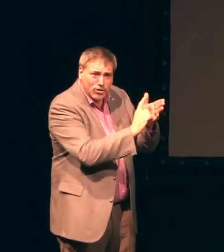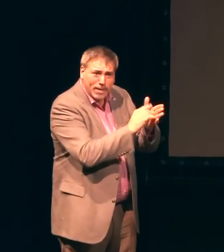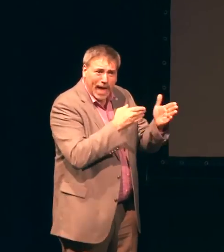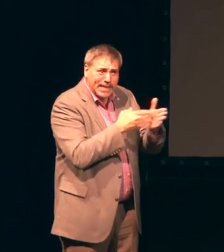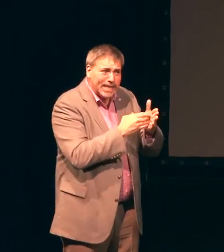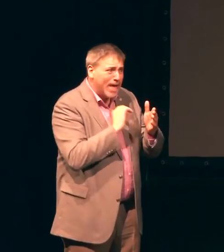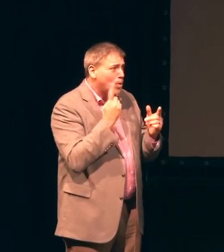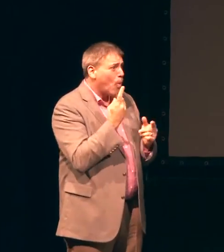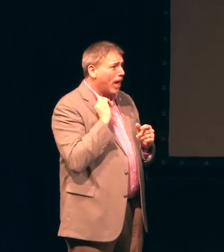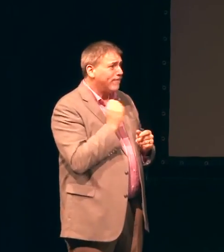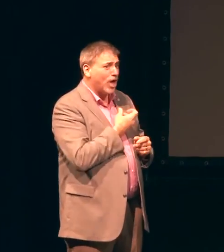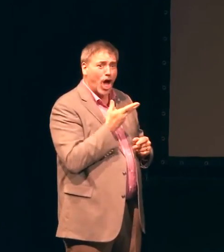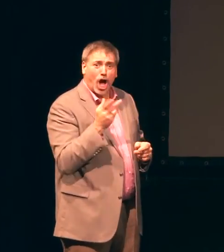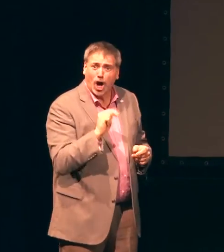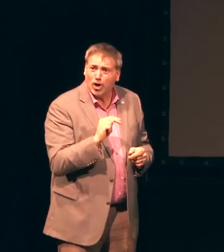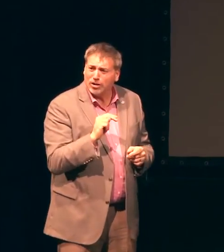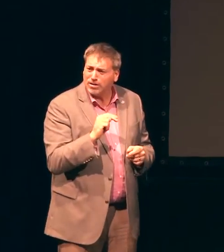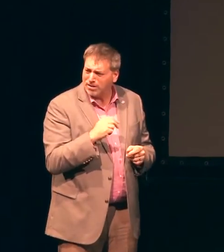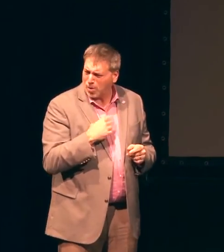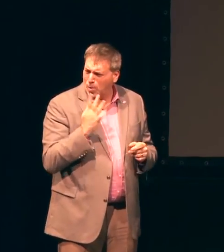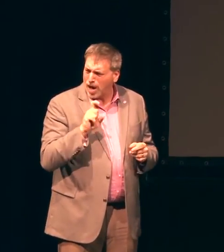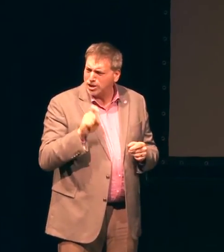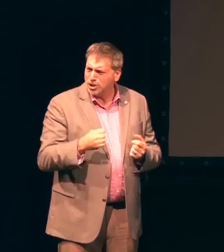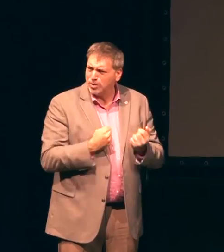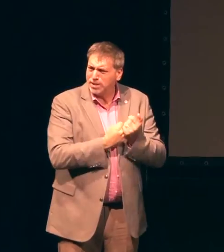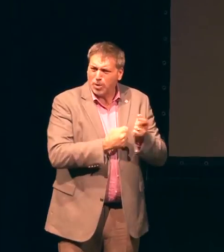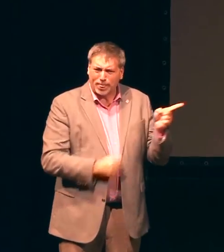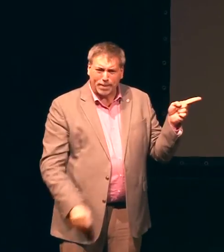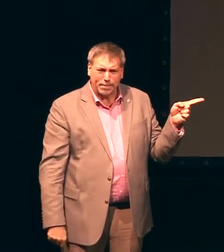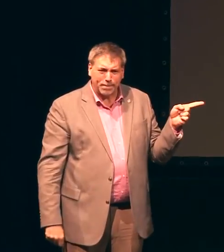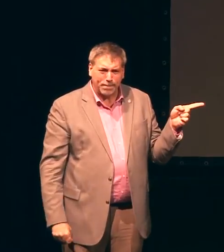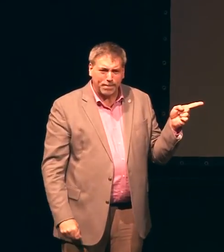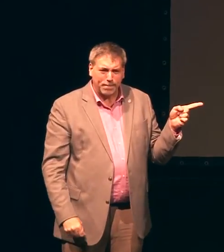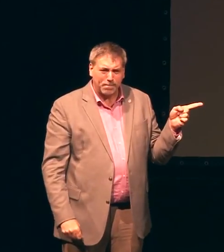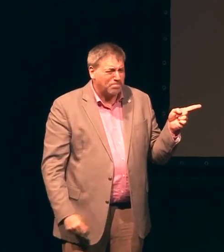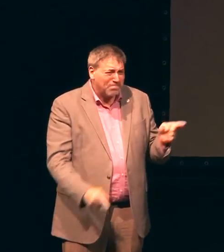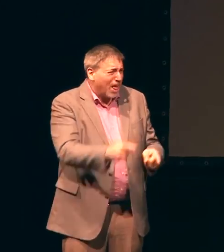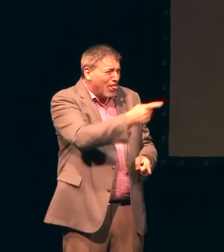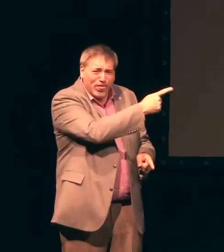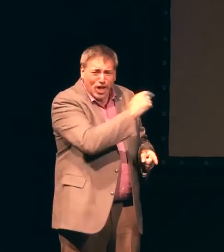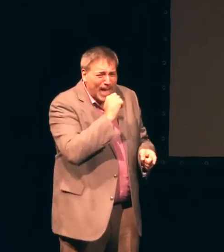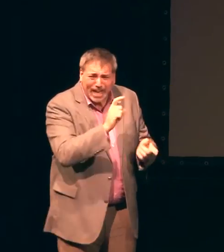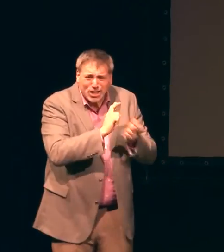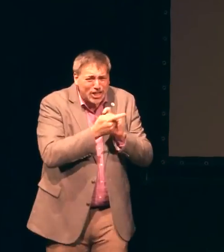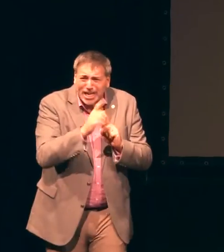to take responsibility, they're discriminating against one of our own. We shouldn't support